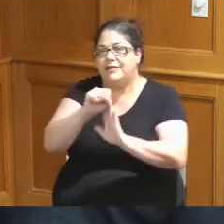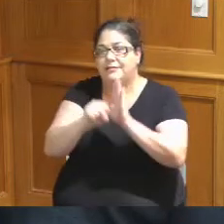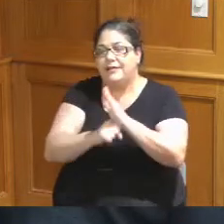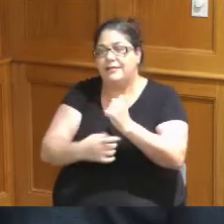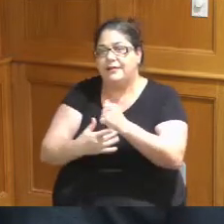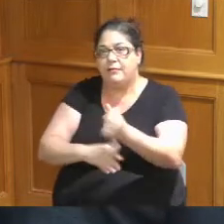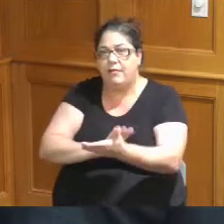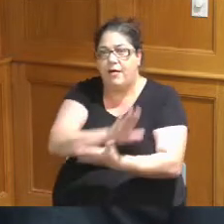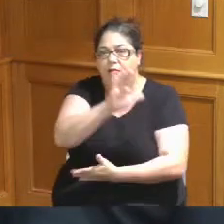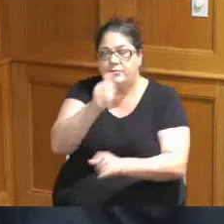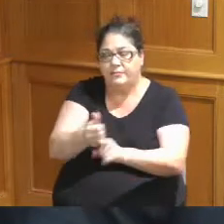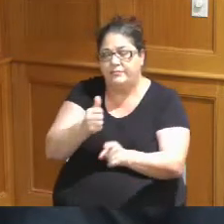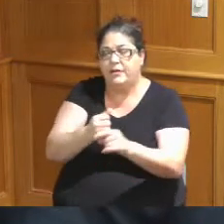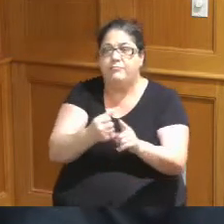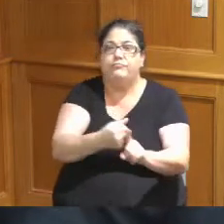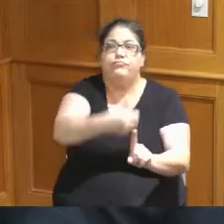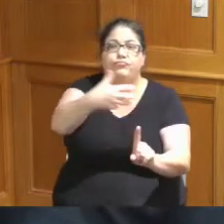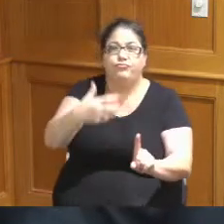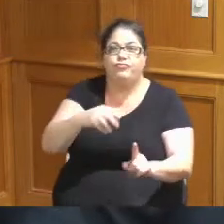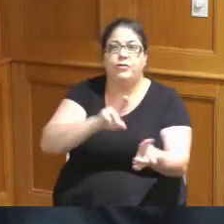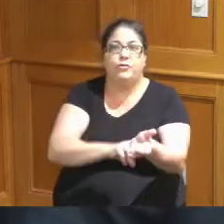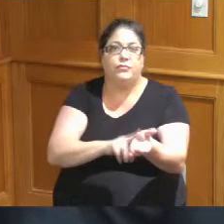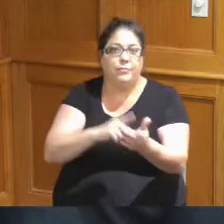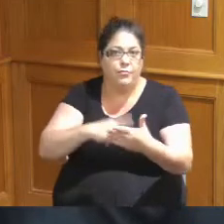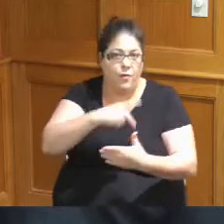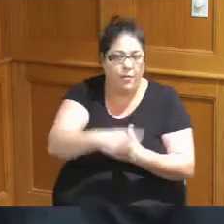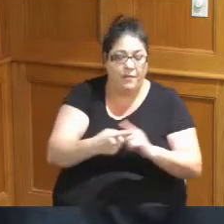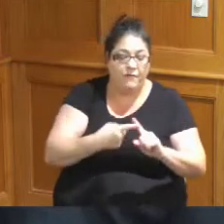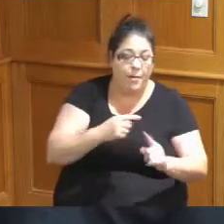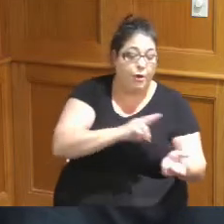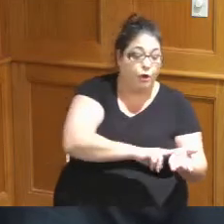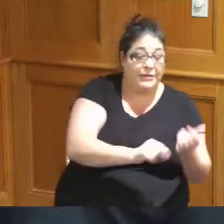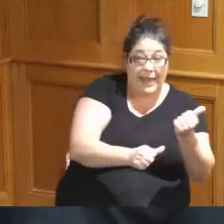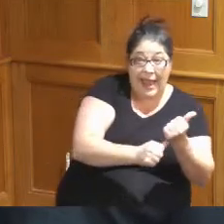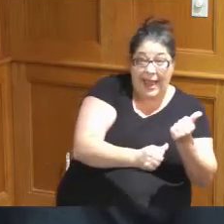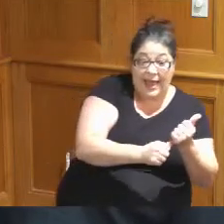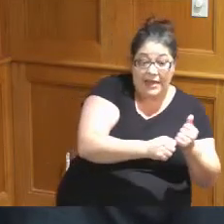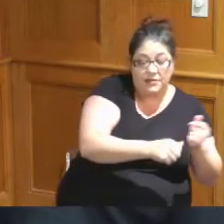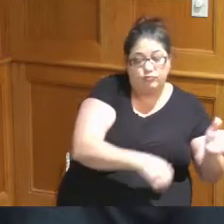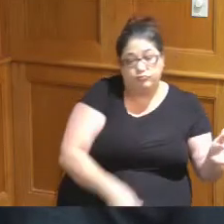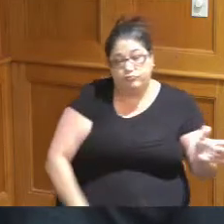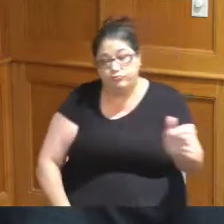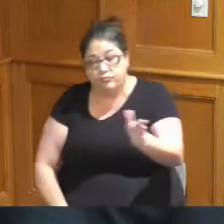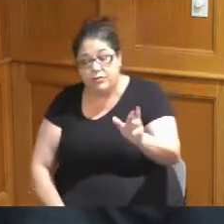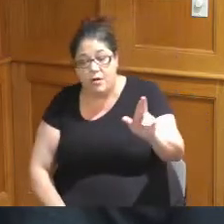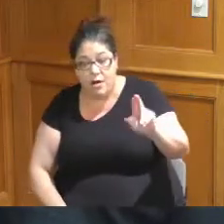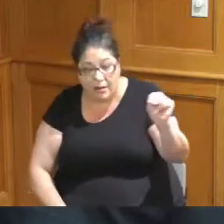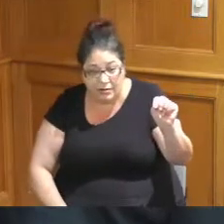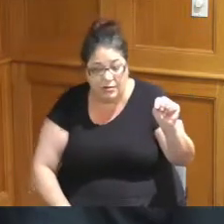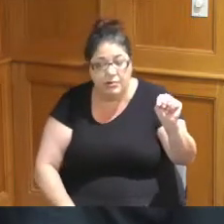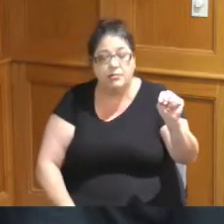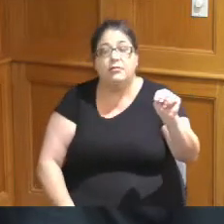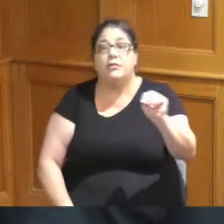their nursing program all the way from nursing AIDS through RN through a bachelor's degree in